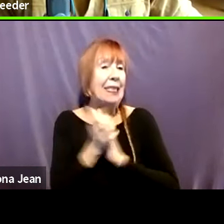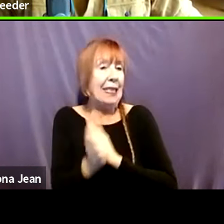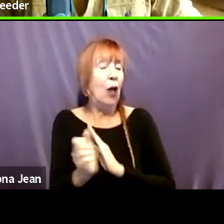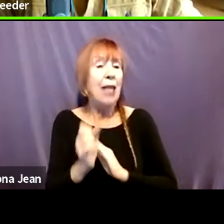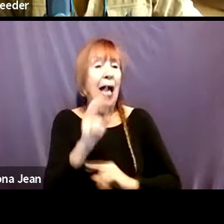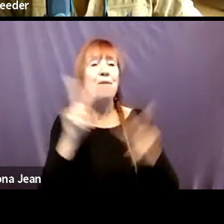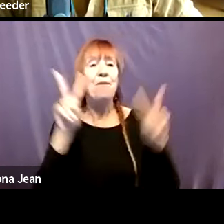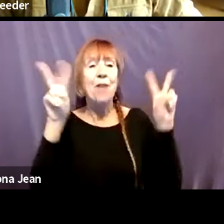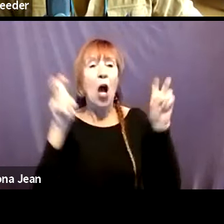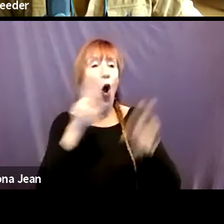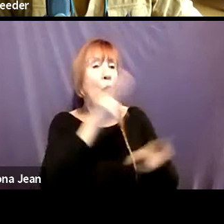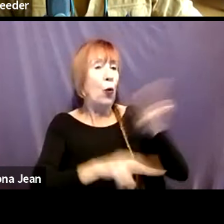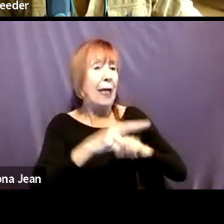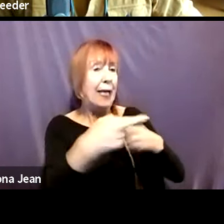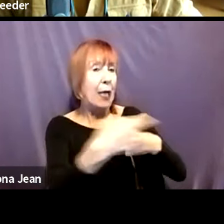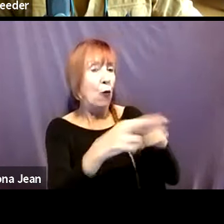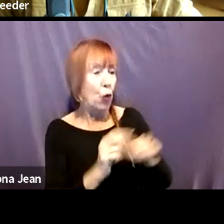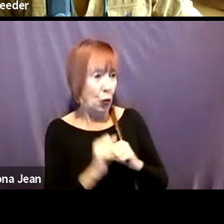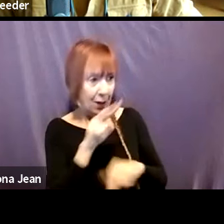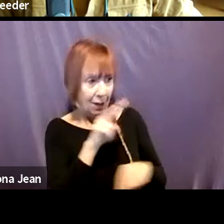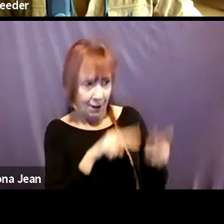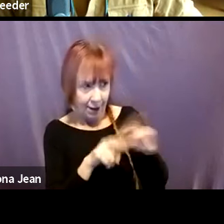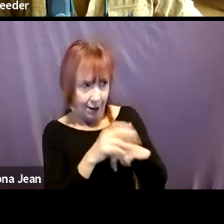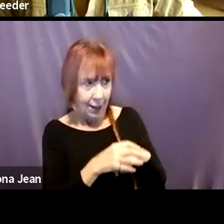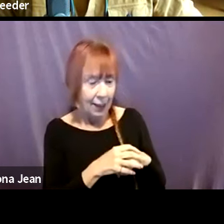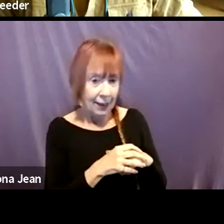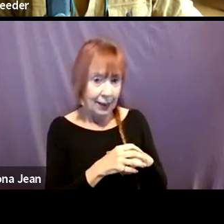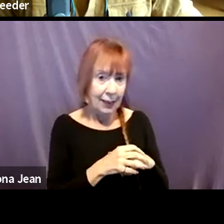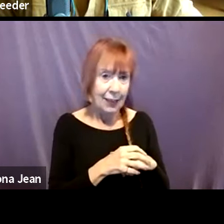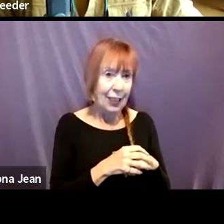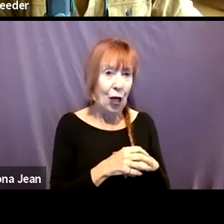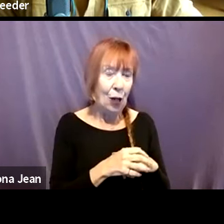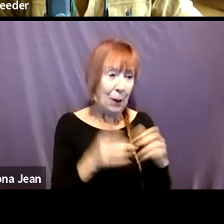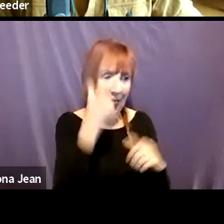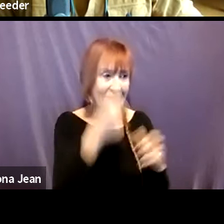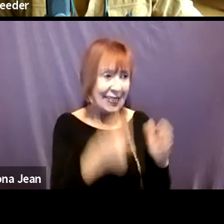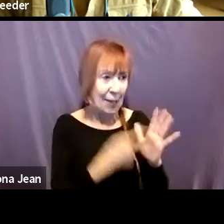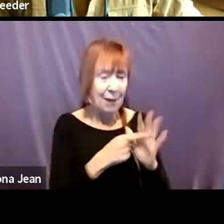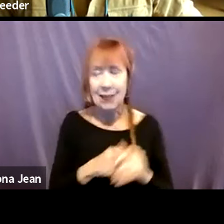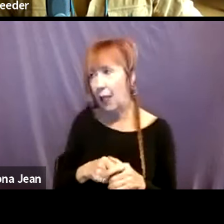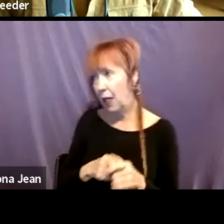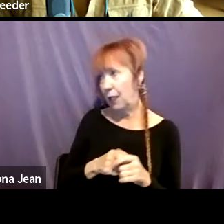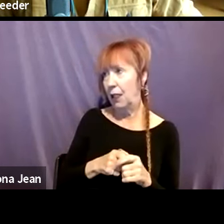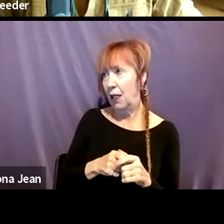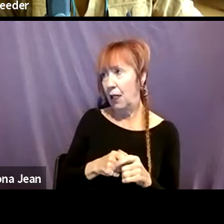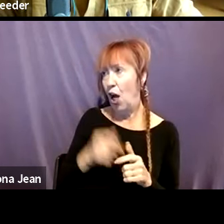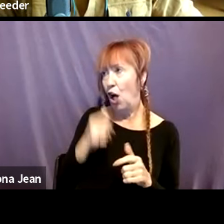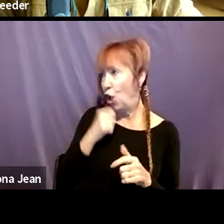"Okay, girl, we wasn't asking for all of that". Okay.